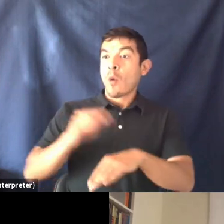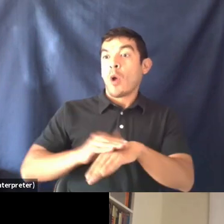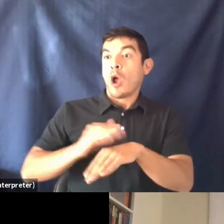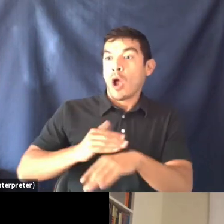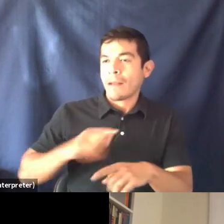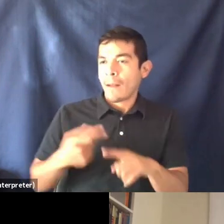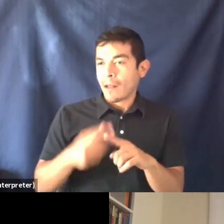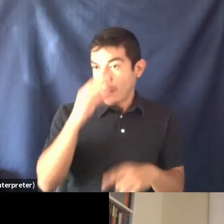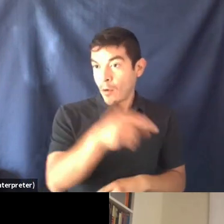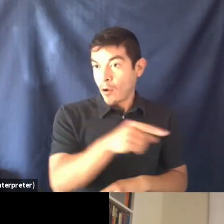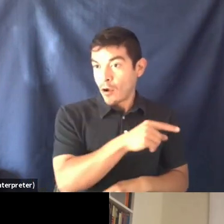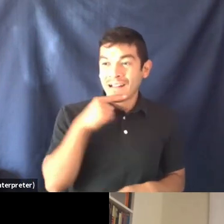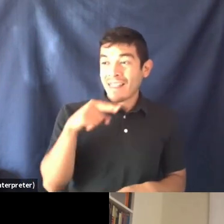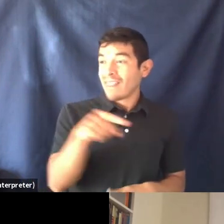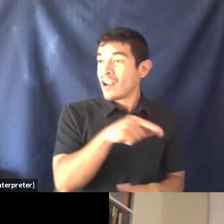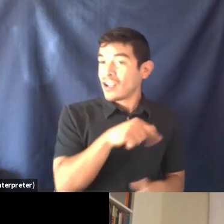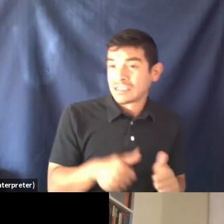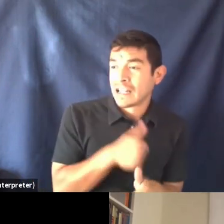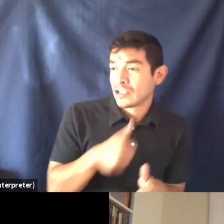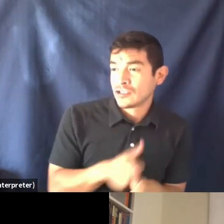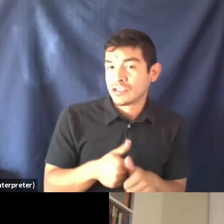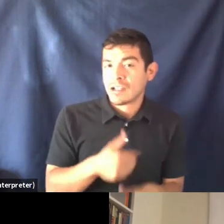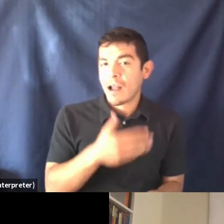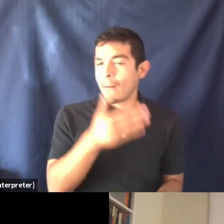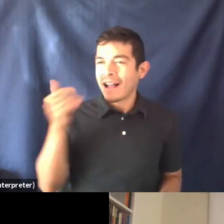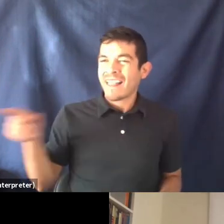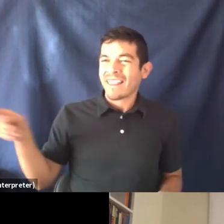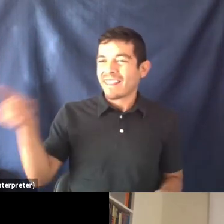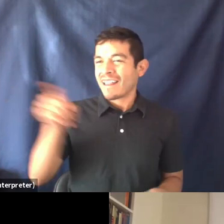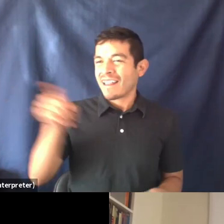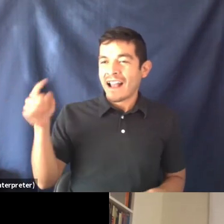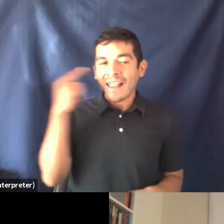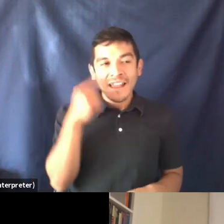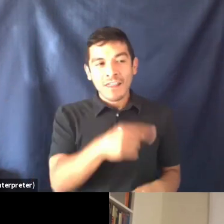Like, "Oh, they're dangerous," because there was this impression that, you know, they're these young men on the streets.